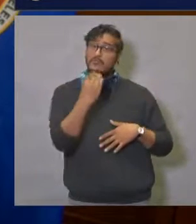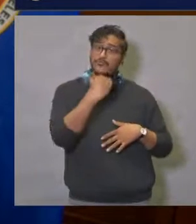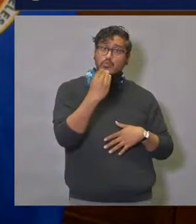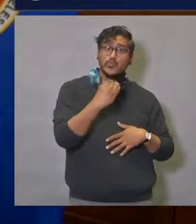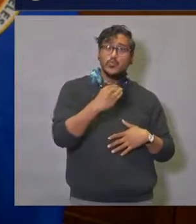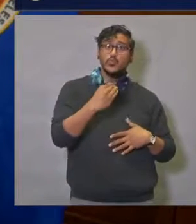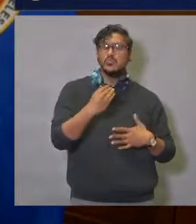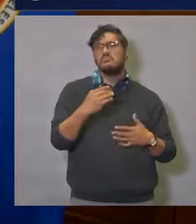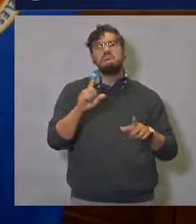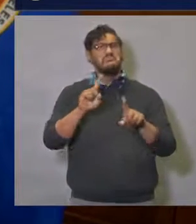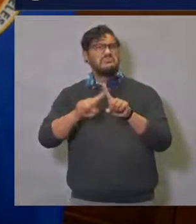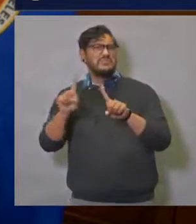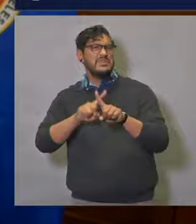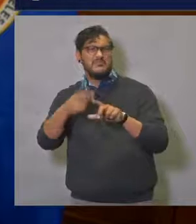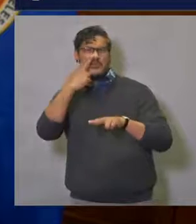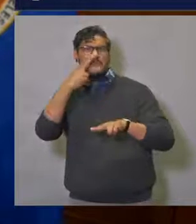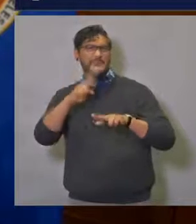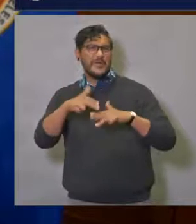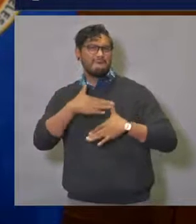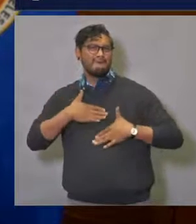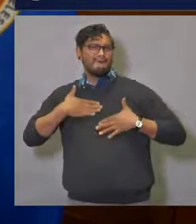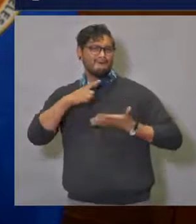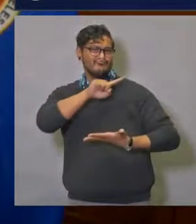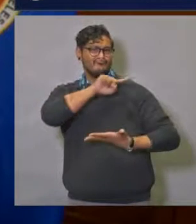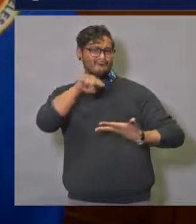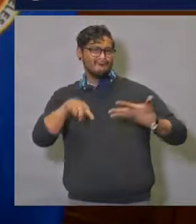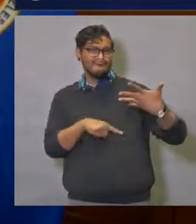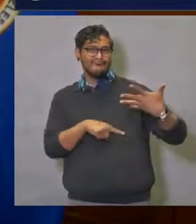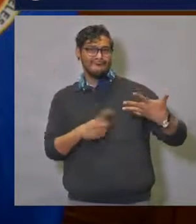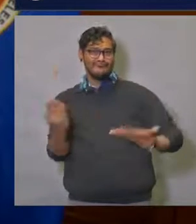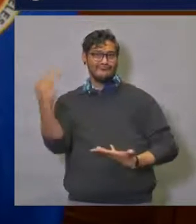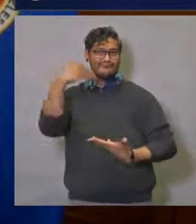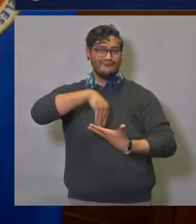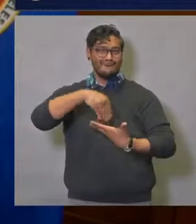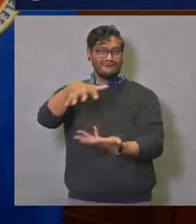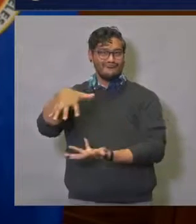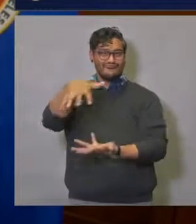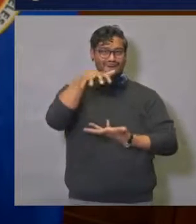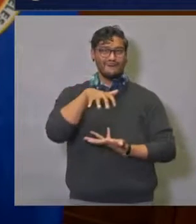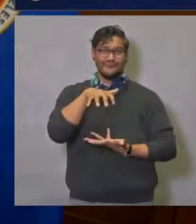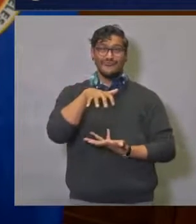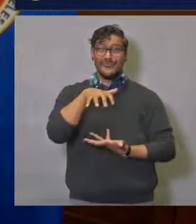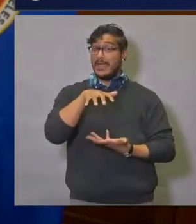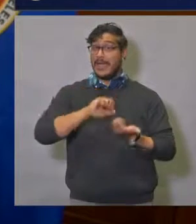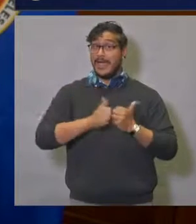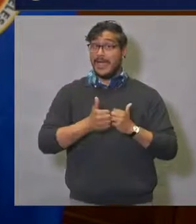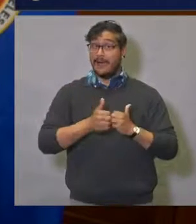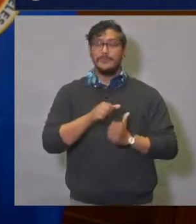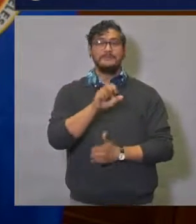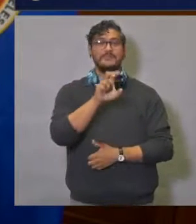ADVANCE OF EASTER HOLIDAY, FOOD SUPPLIES, AND OTHER FUN ITEMS